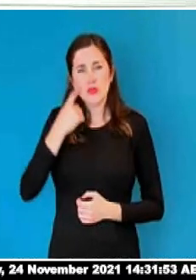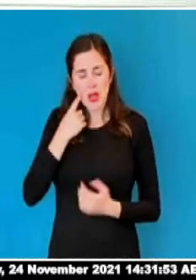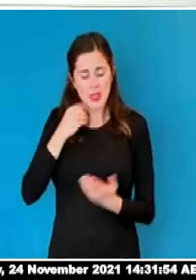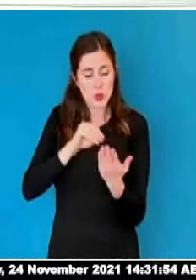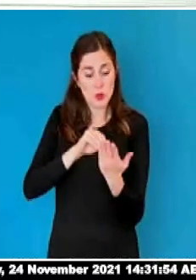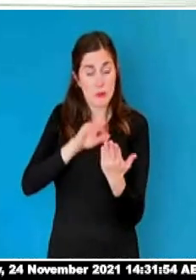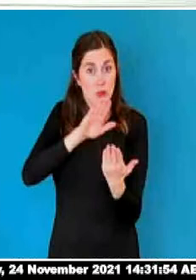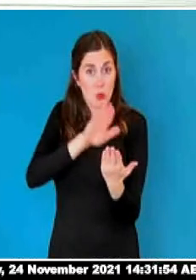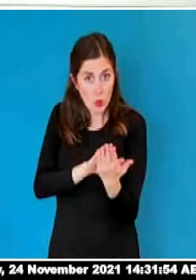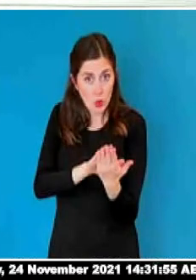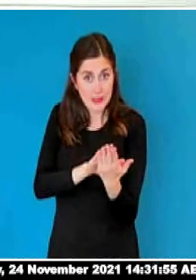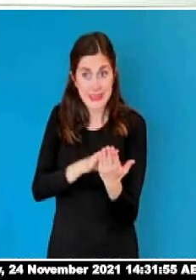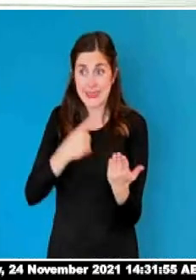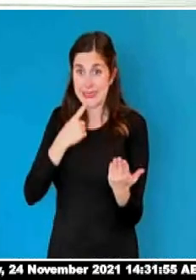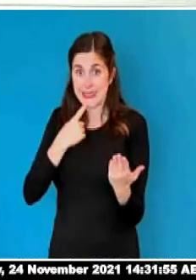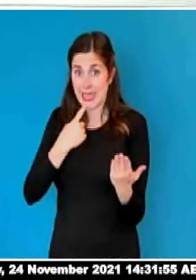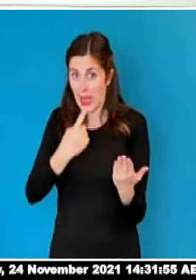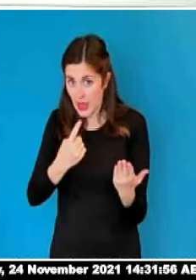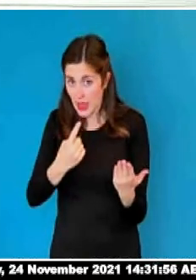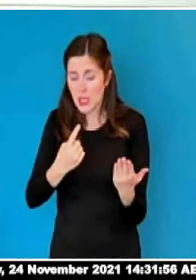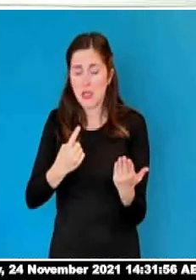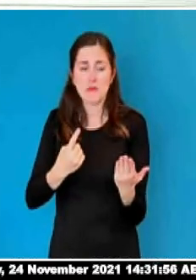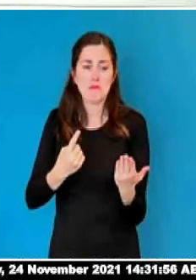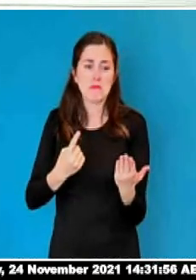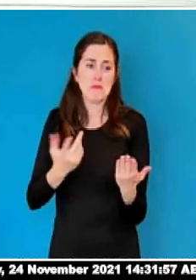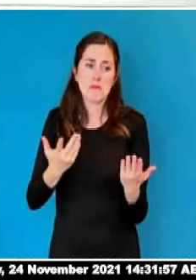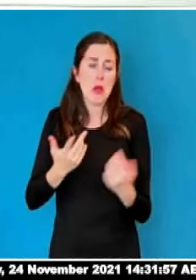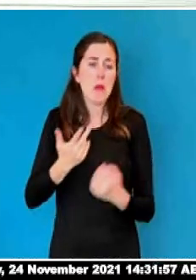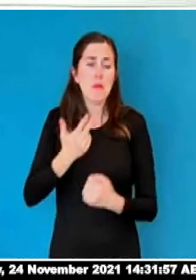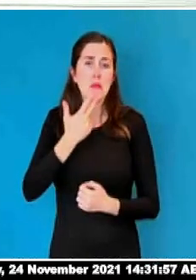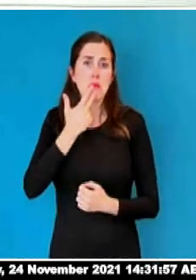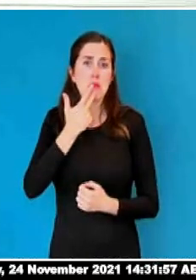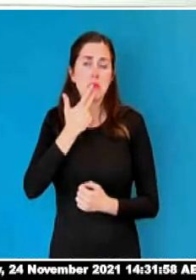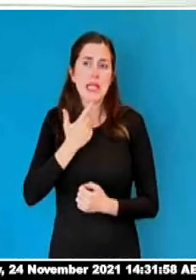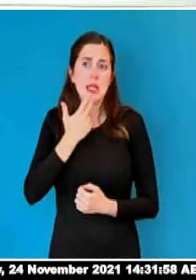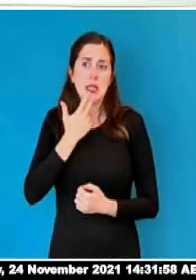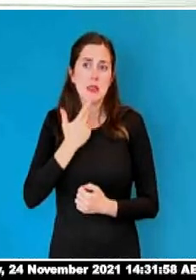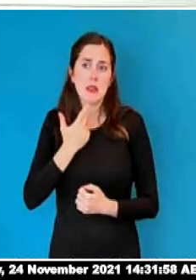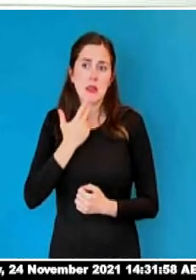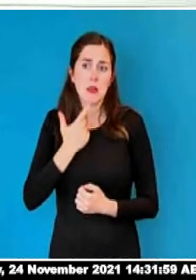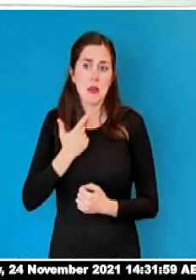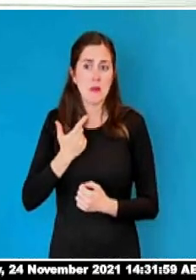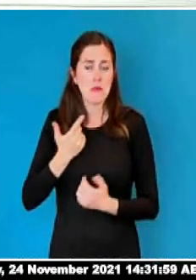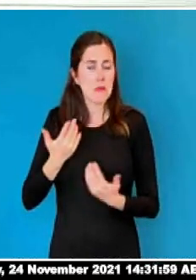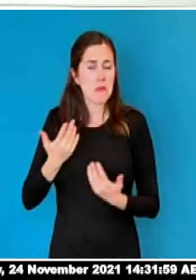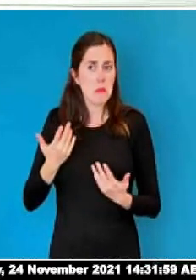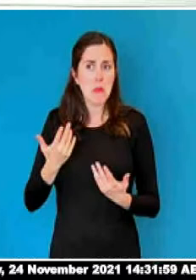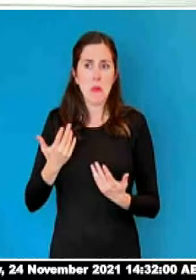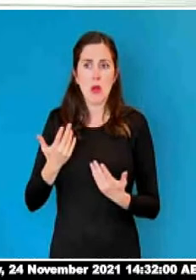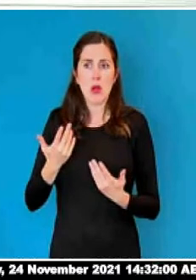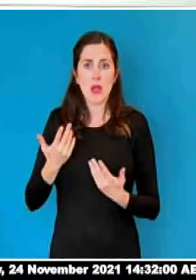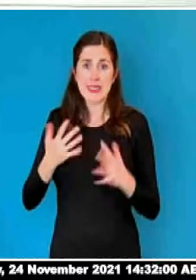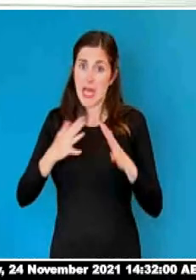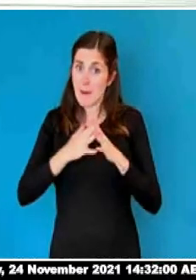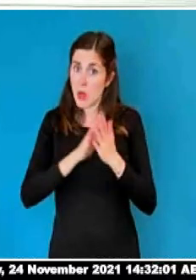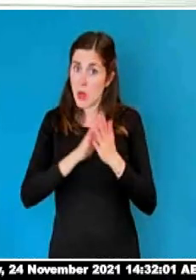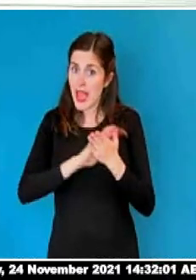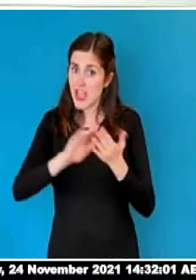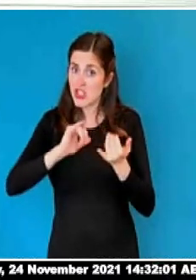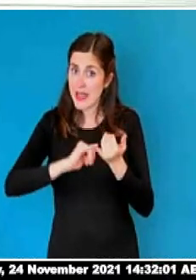that if there were views that somehow work health and safety laws could create a